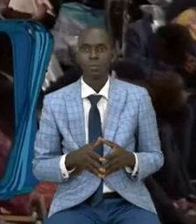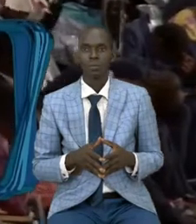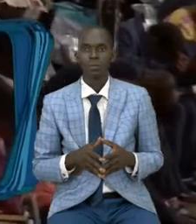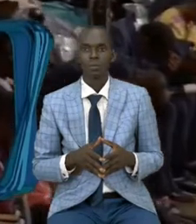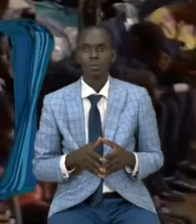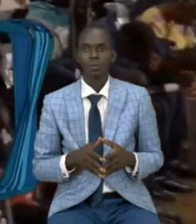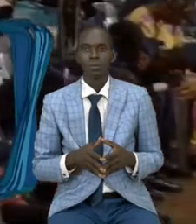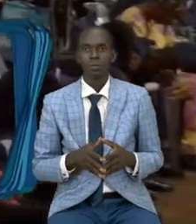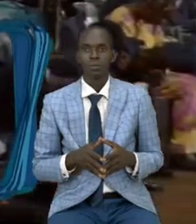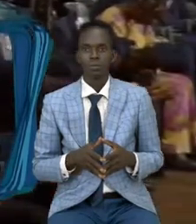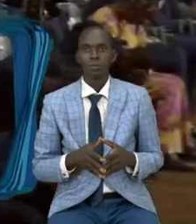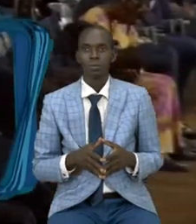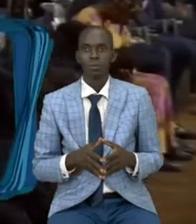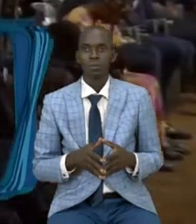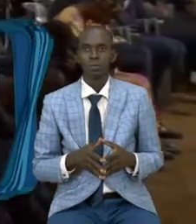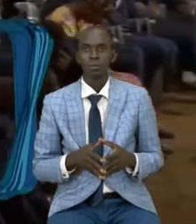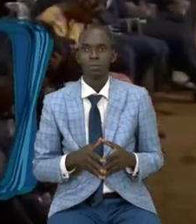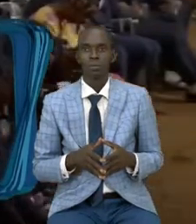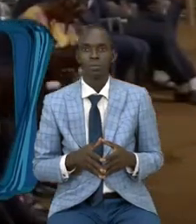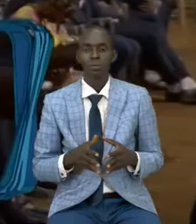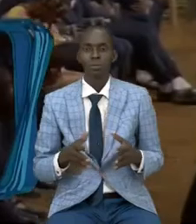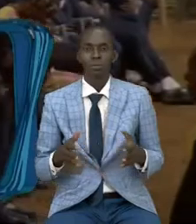you can move to the back to the right